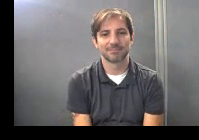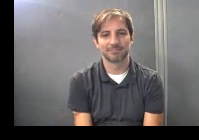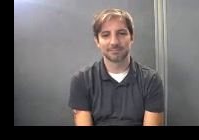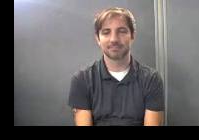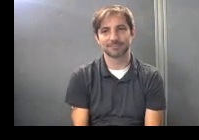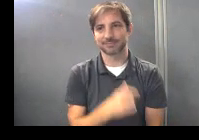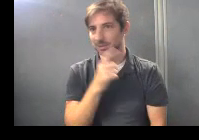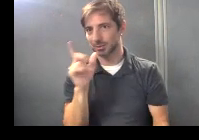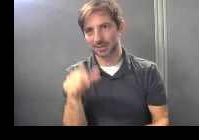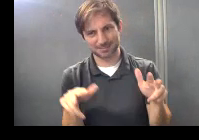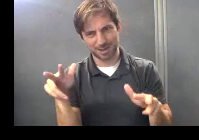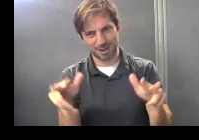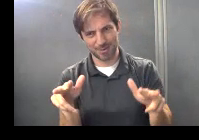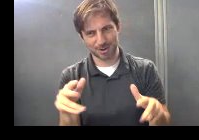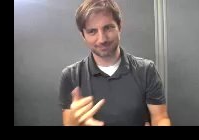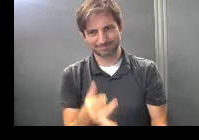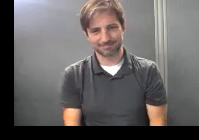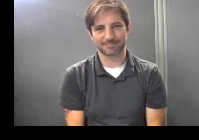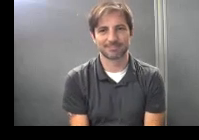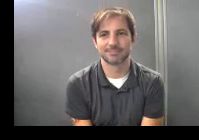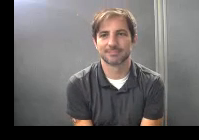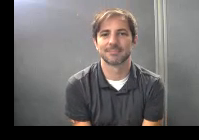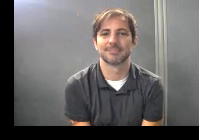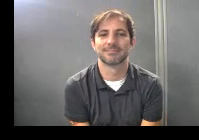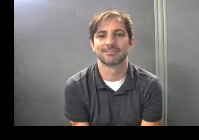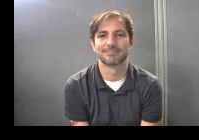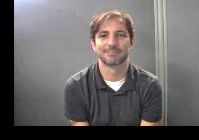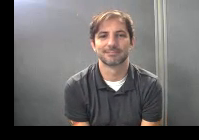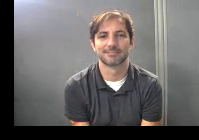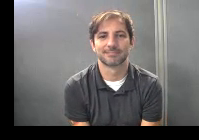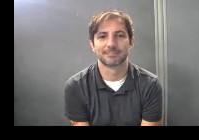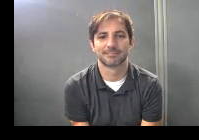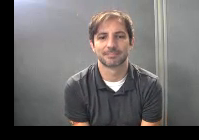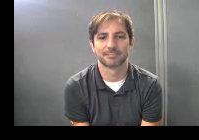NO NEED TO BE AWKWARD.